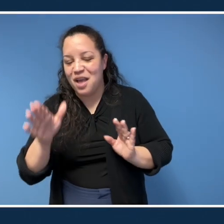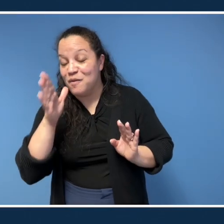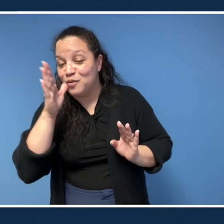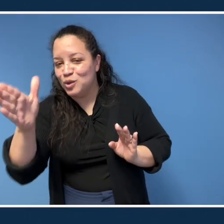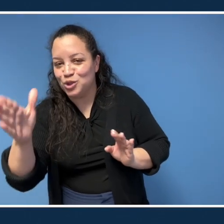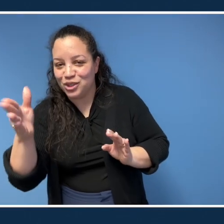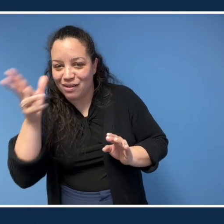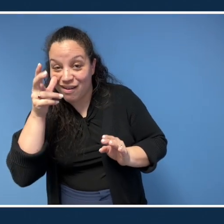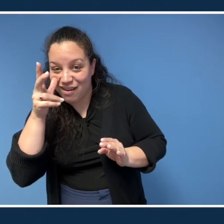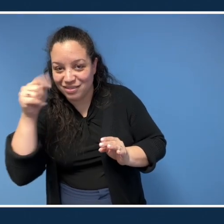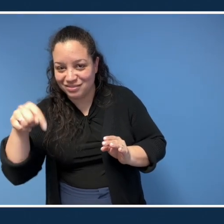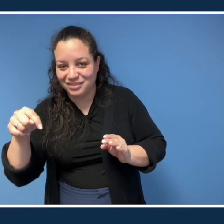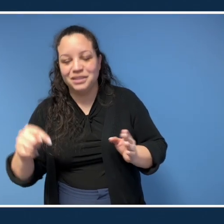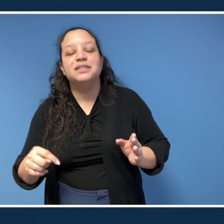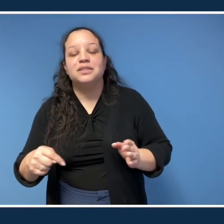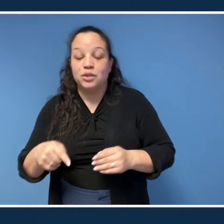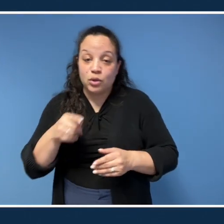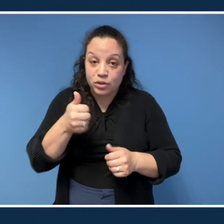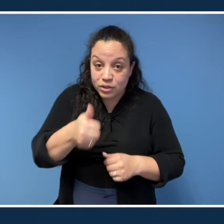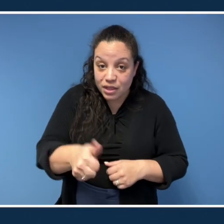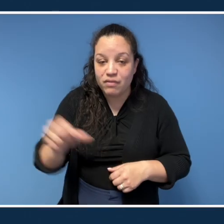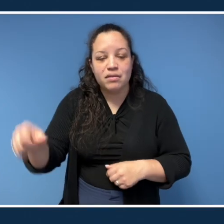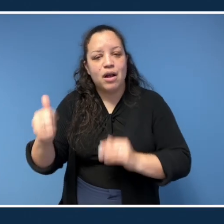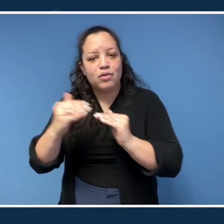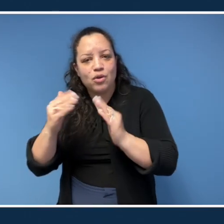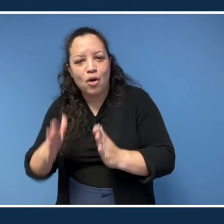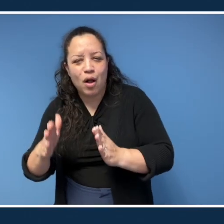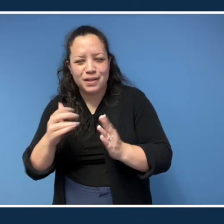But I know you and some of the colleagues in our department are working on strategy.